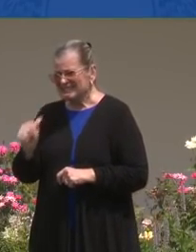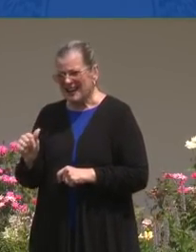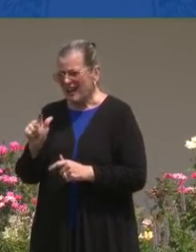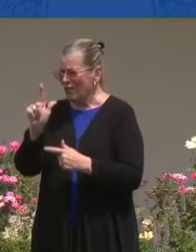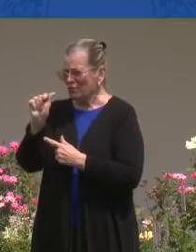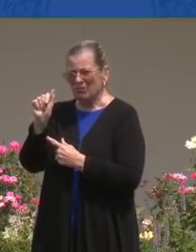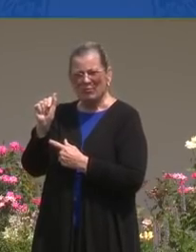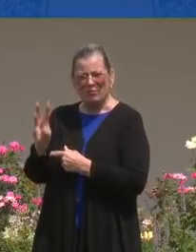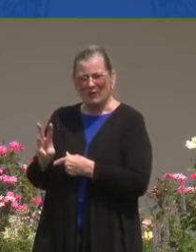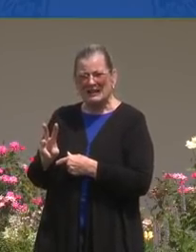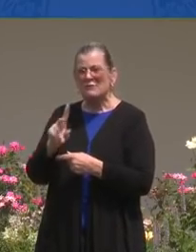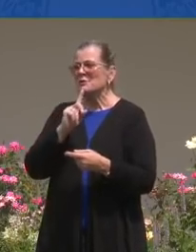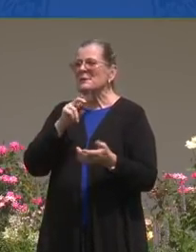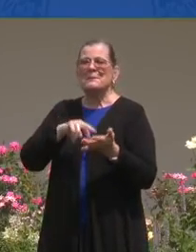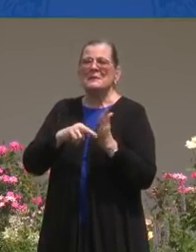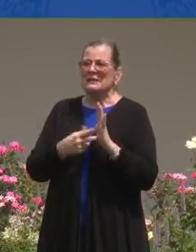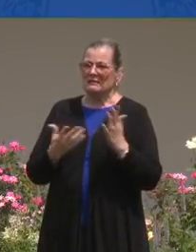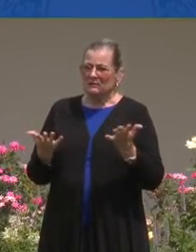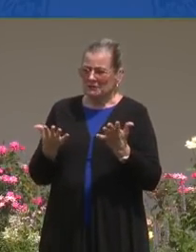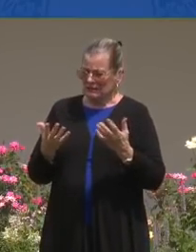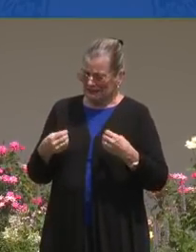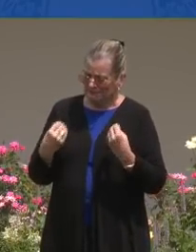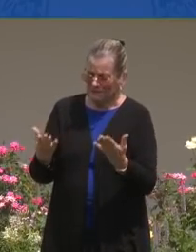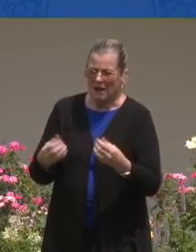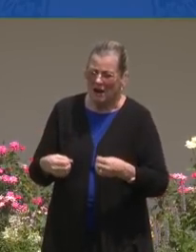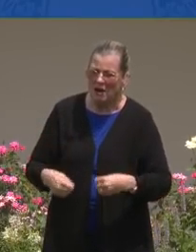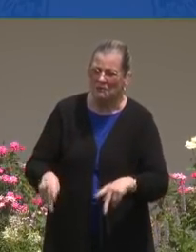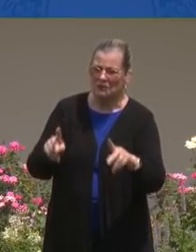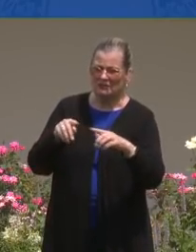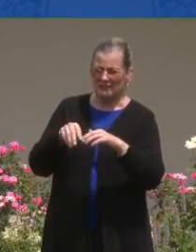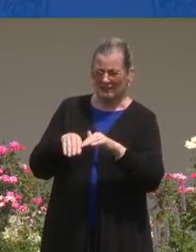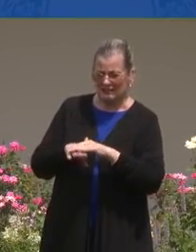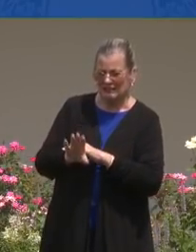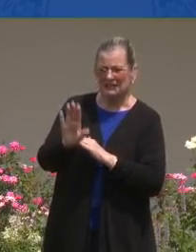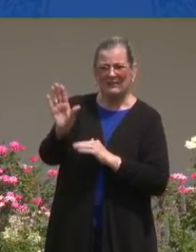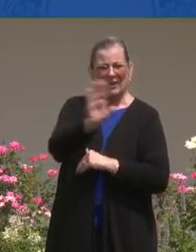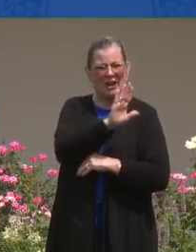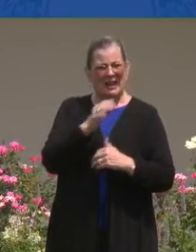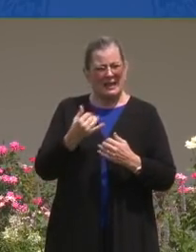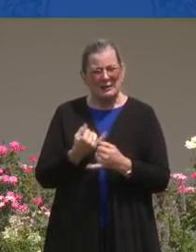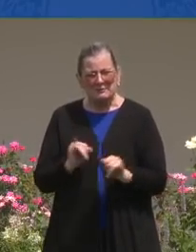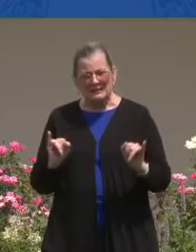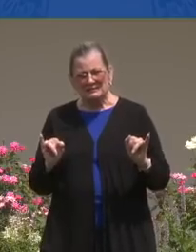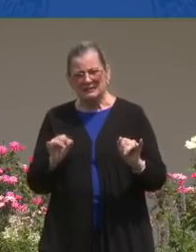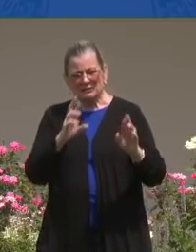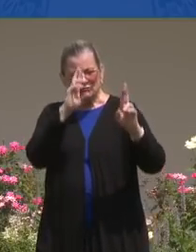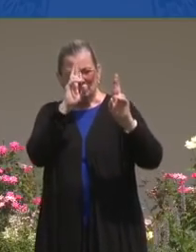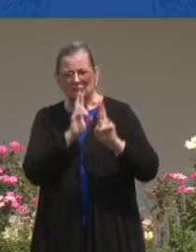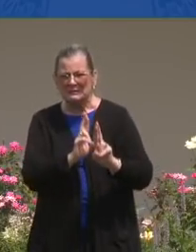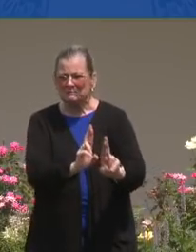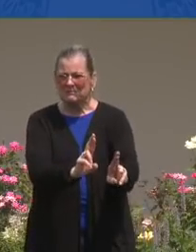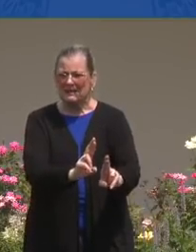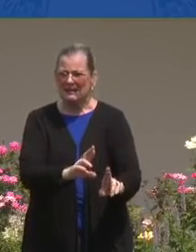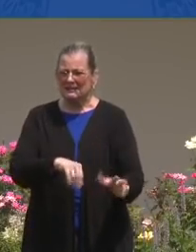independent living and respect and dignity, the bulwark against discrimination